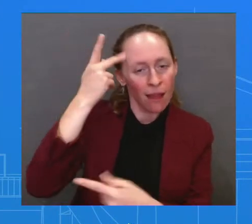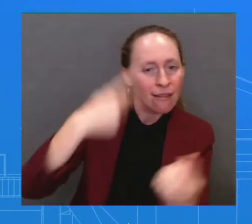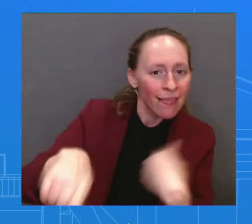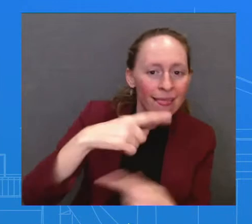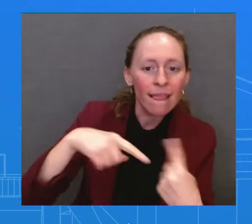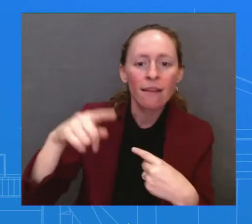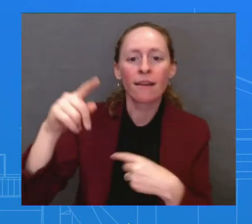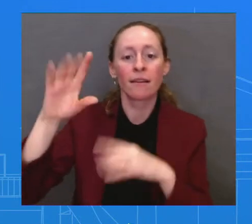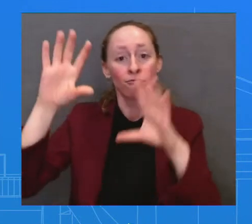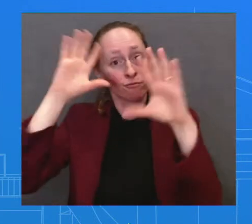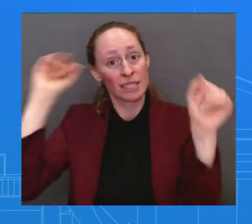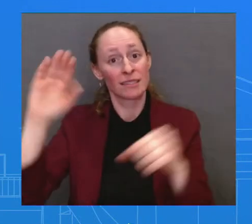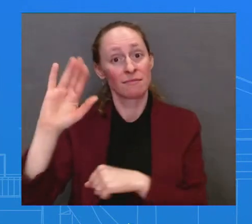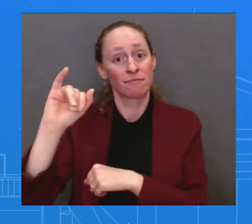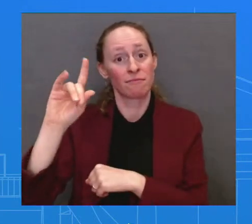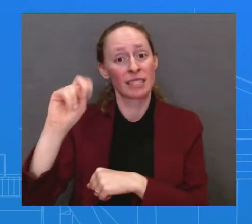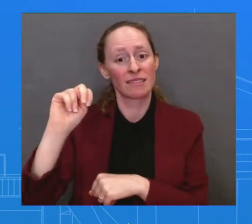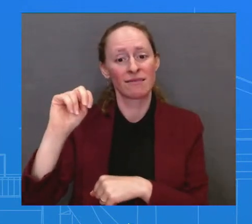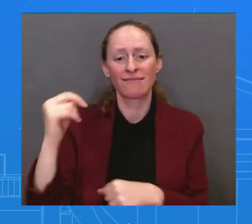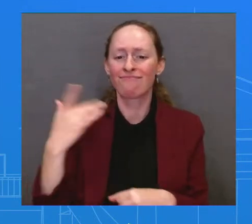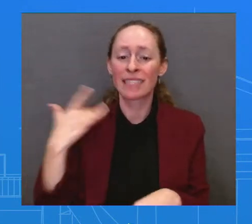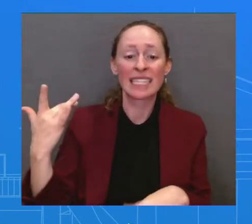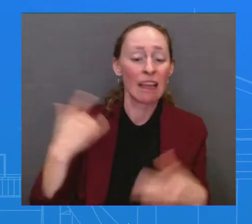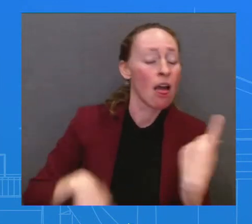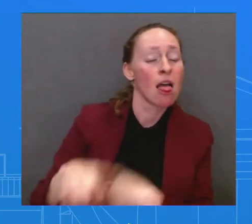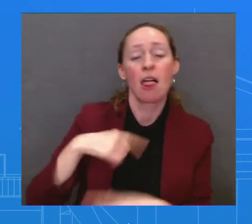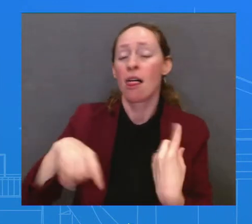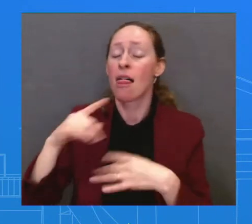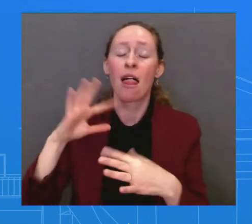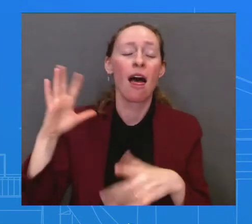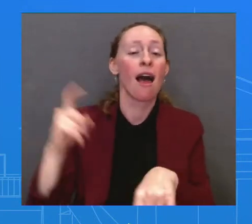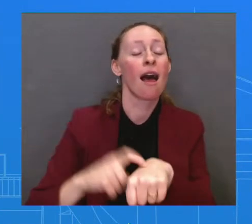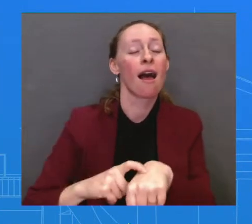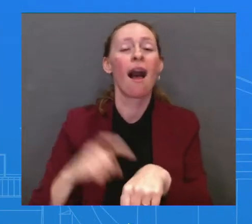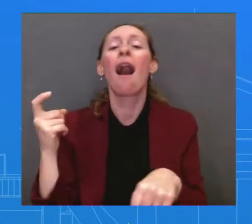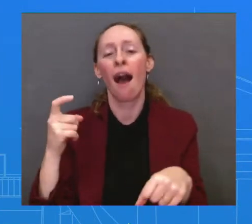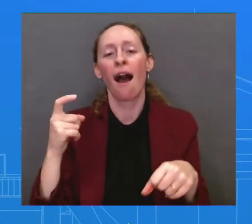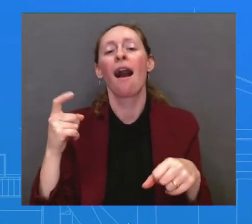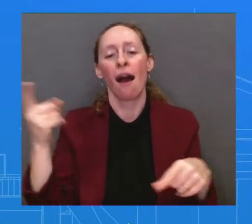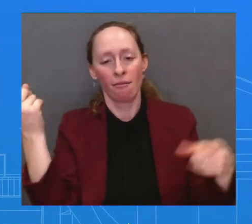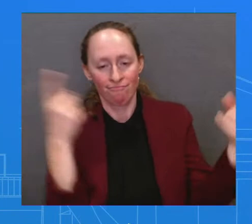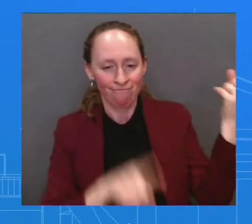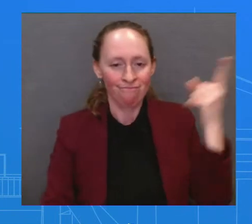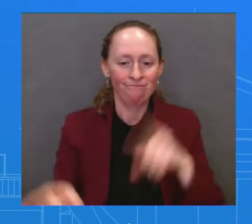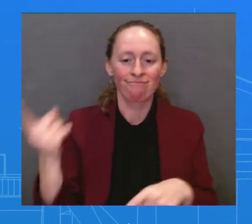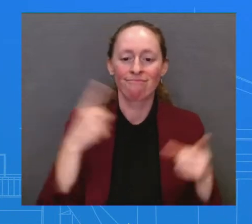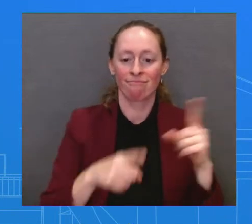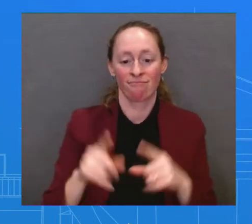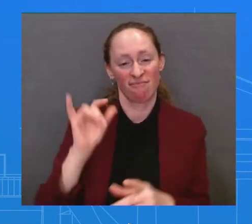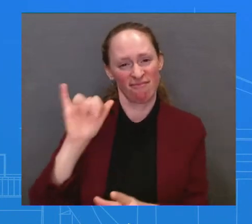And that's in the nature of a democratic system. So, President Zelenskyy is not coming here like a babe